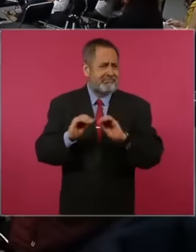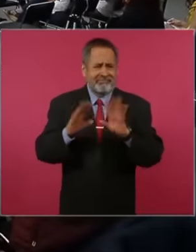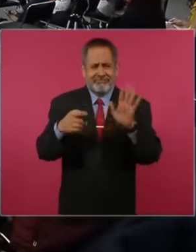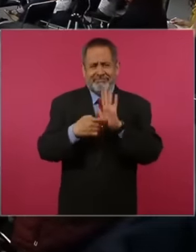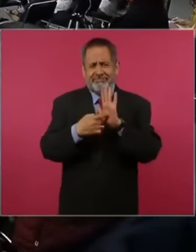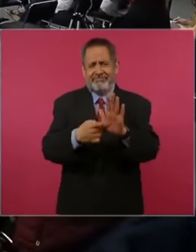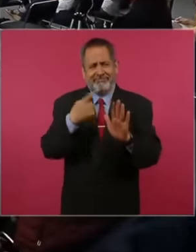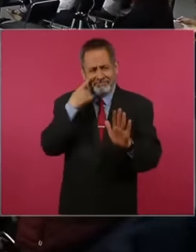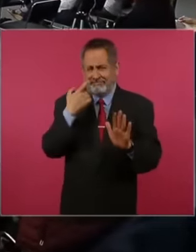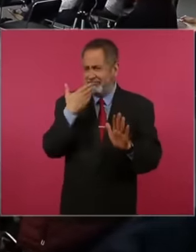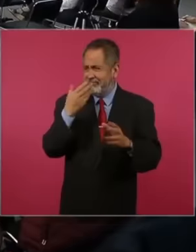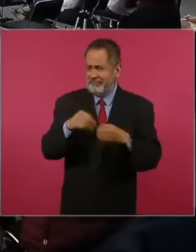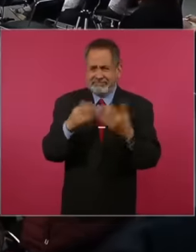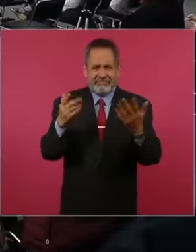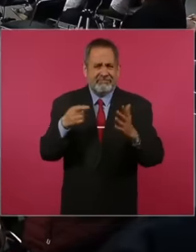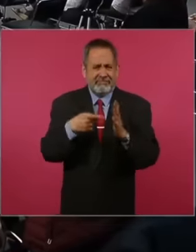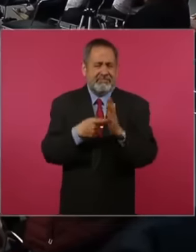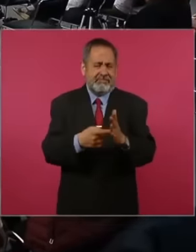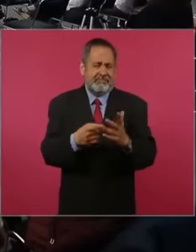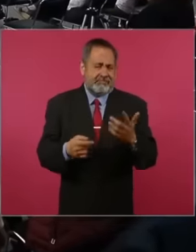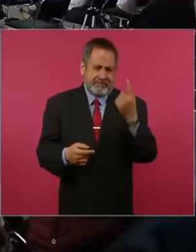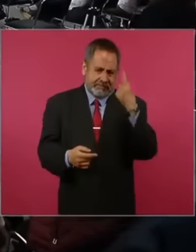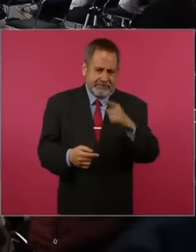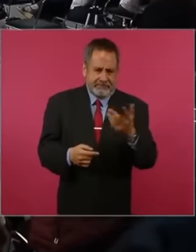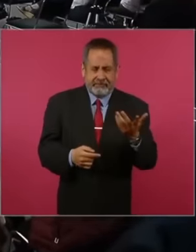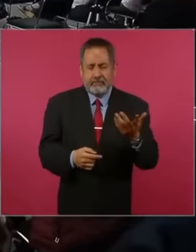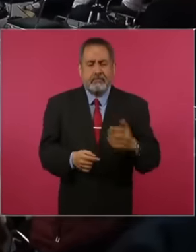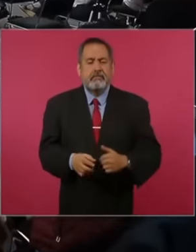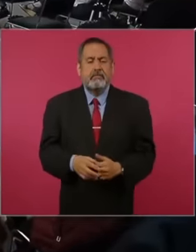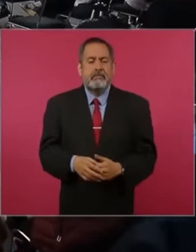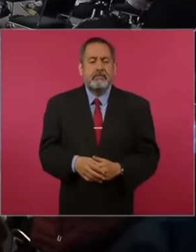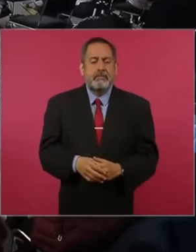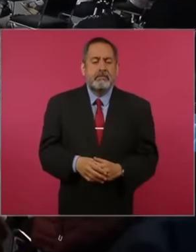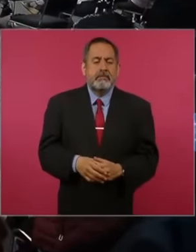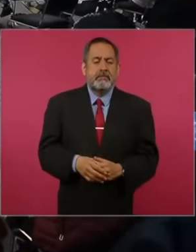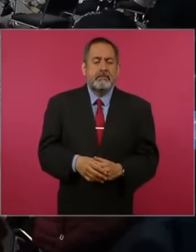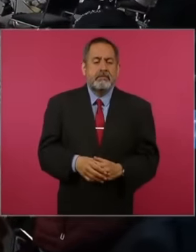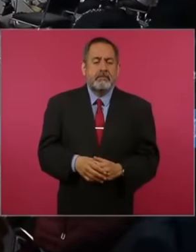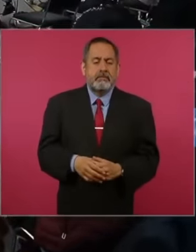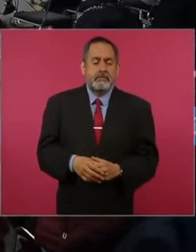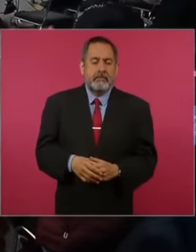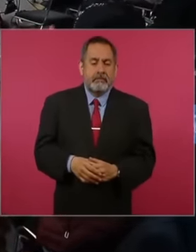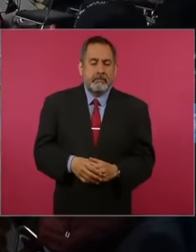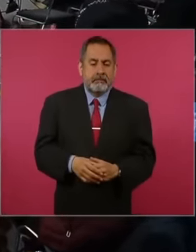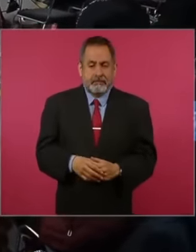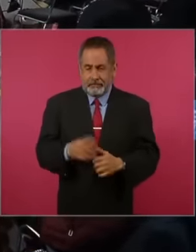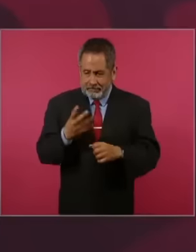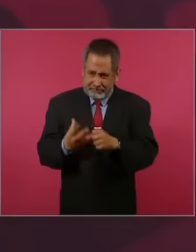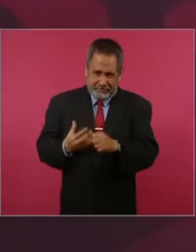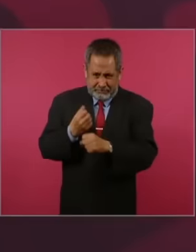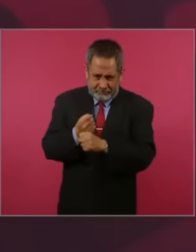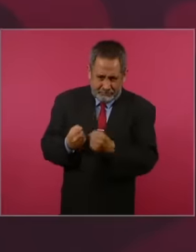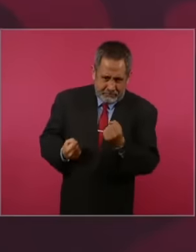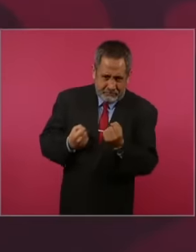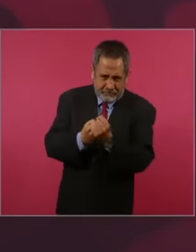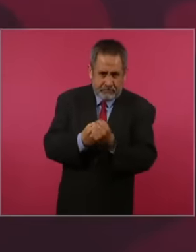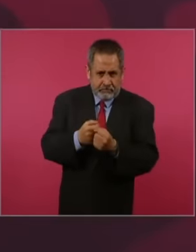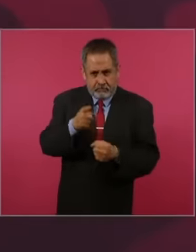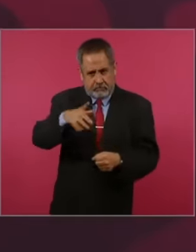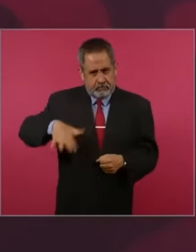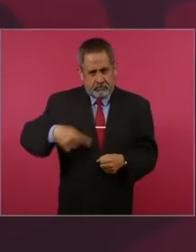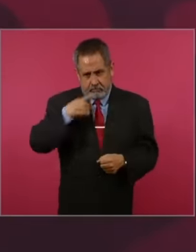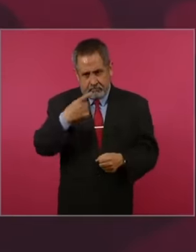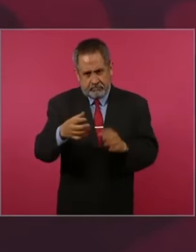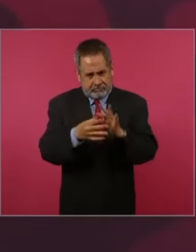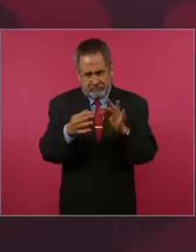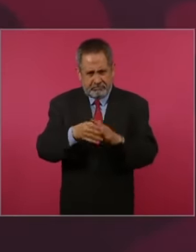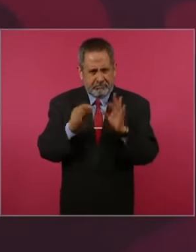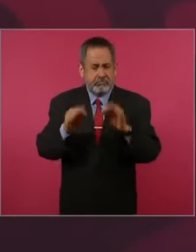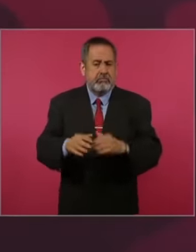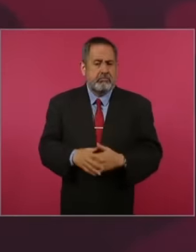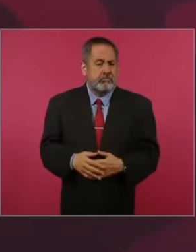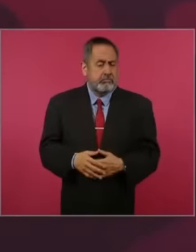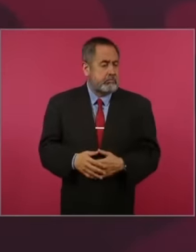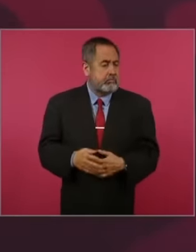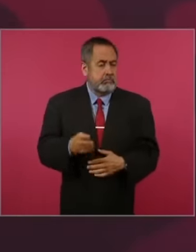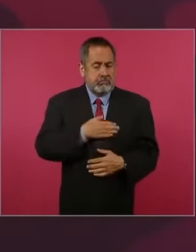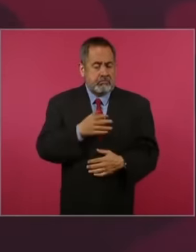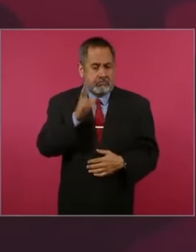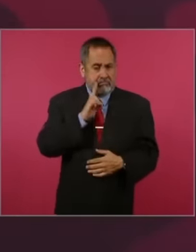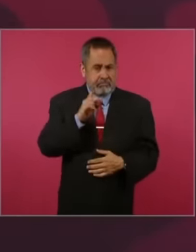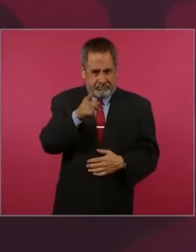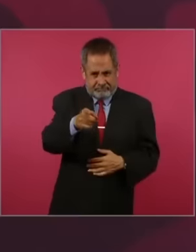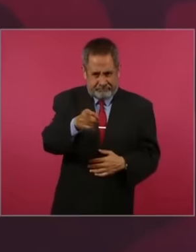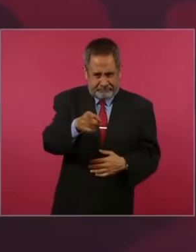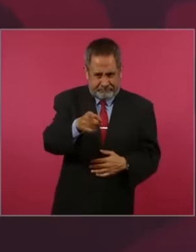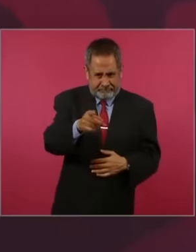to reinforce what you are commenting. It would be good to see if with